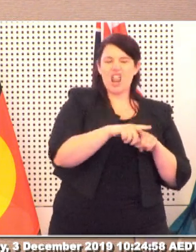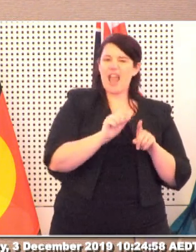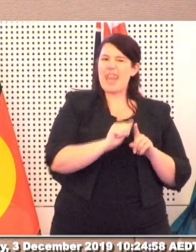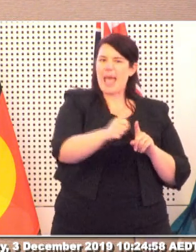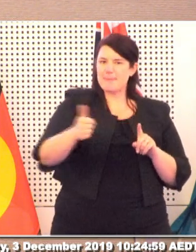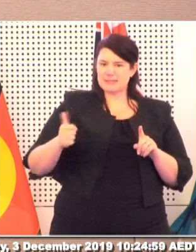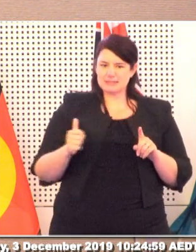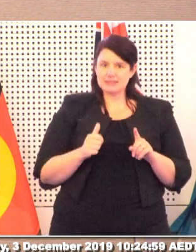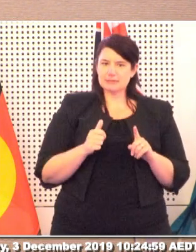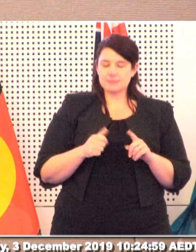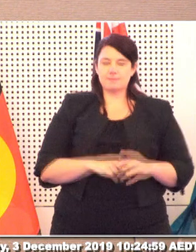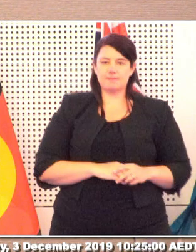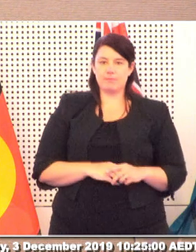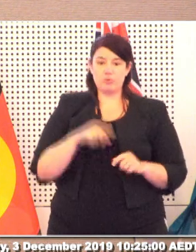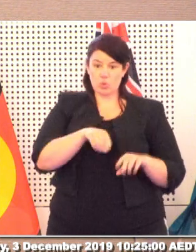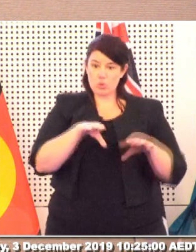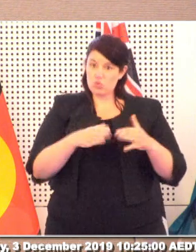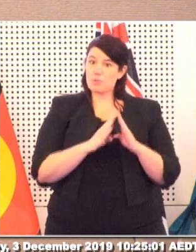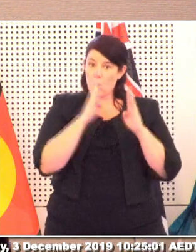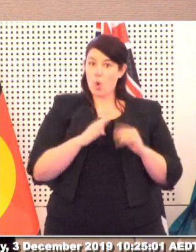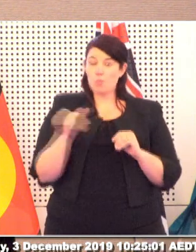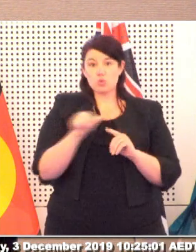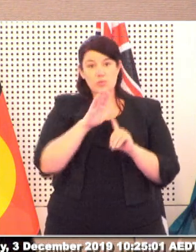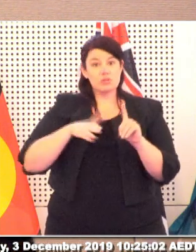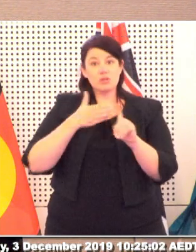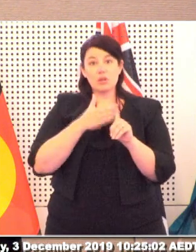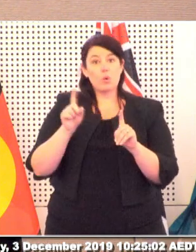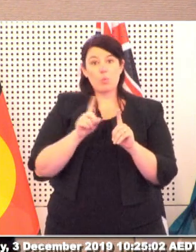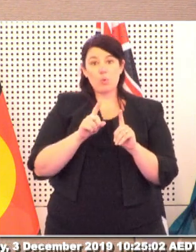And initially those group homes were meant to be dispersed within the neighbourhood